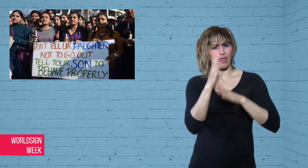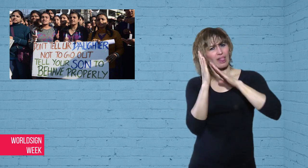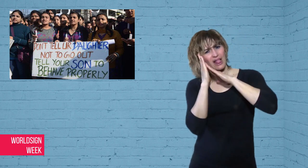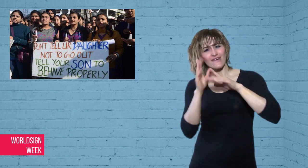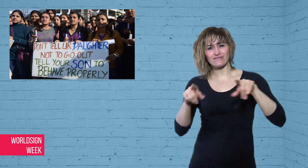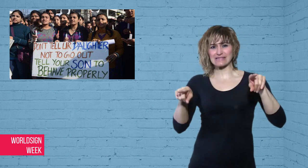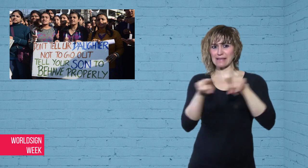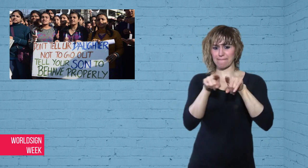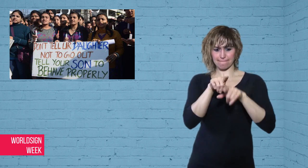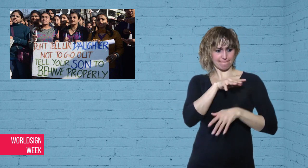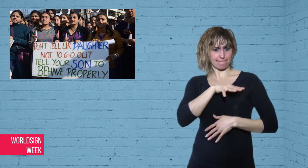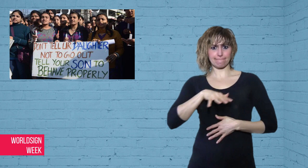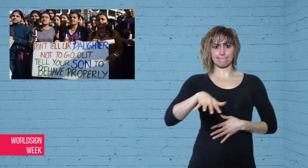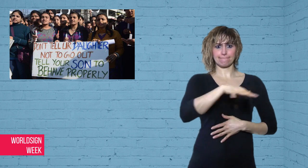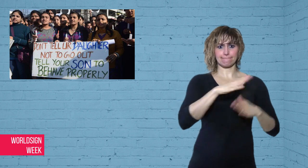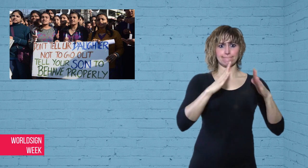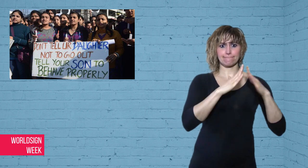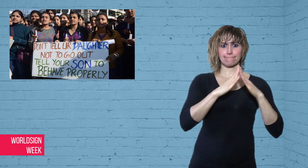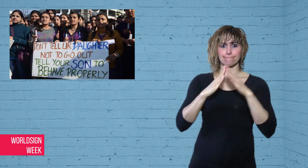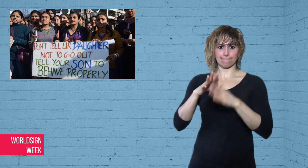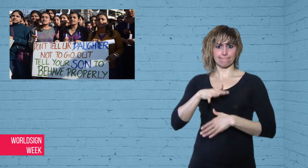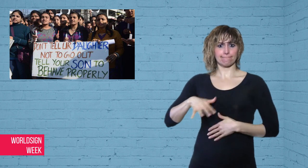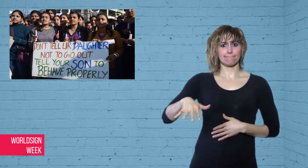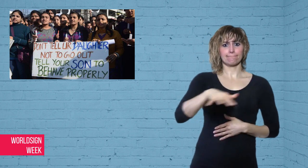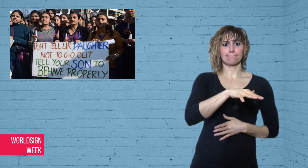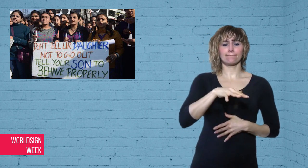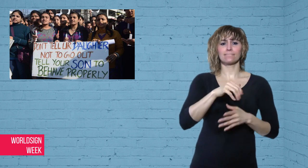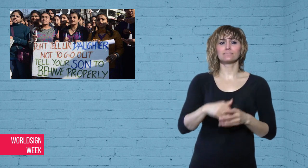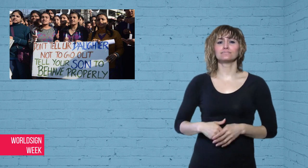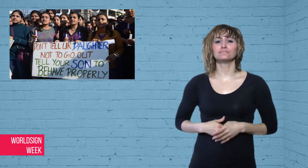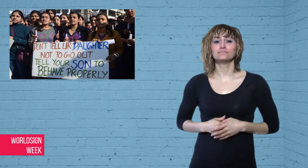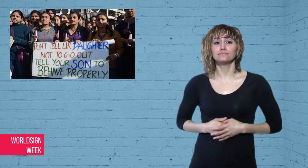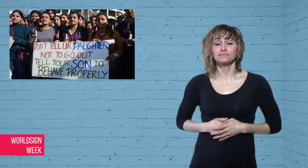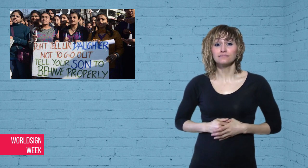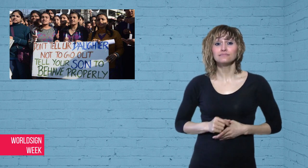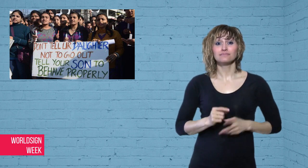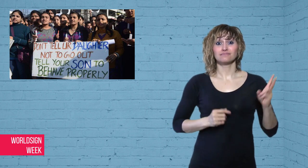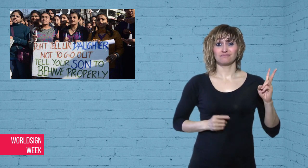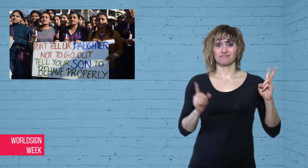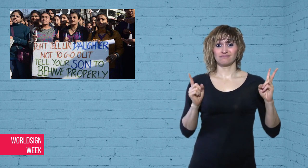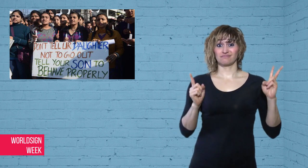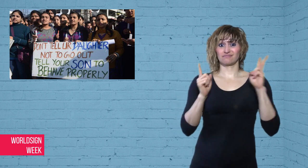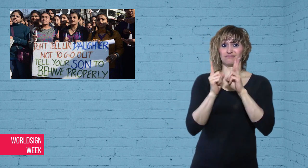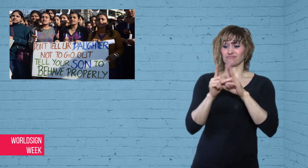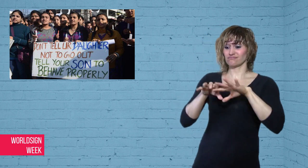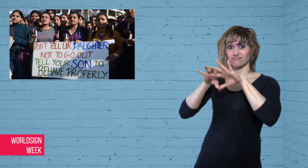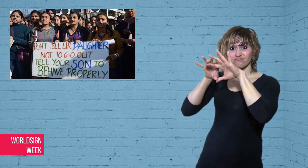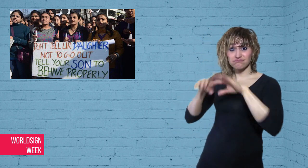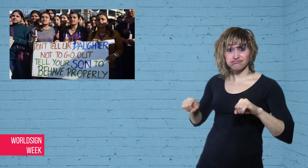cook, who lived in the same area.